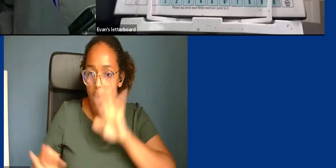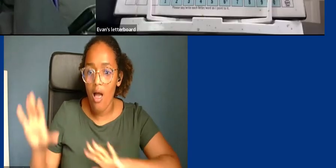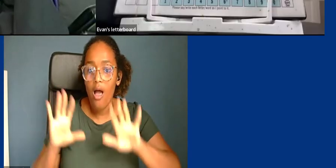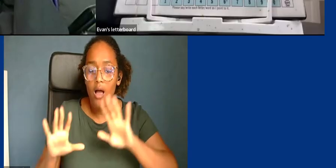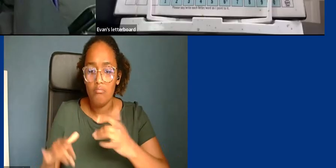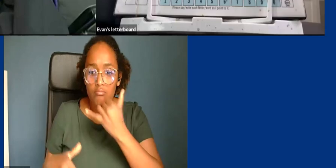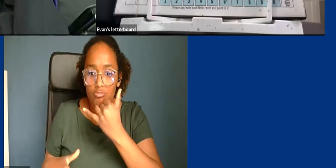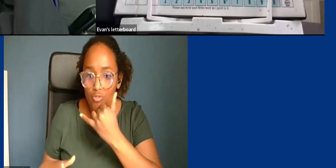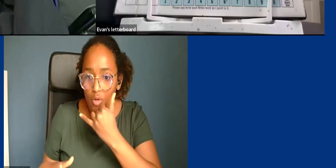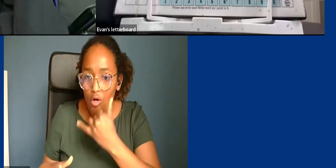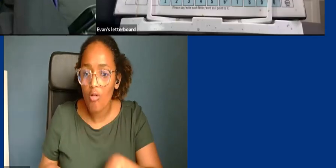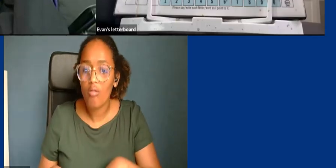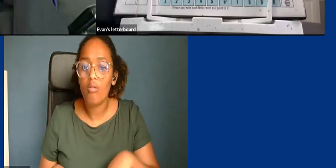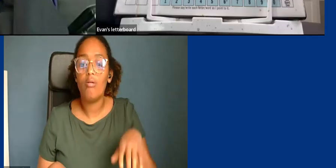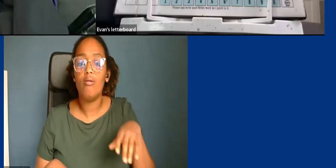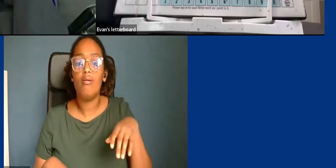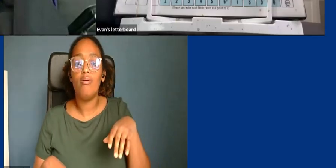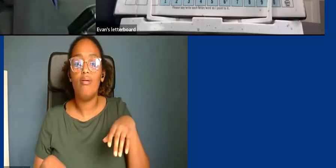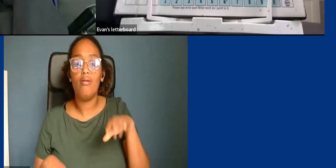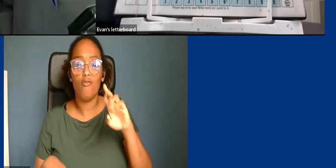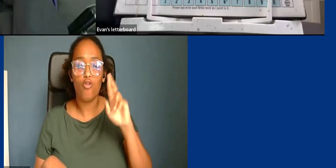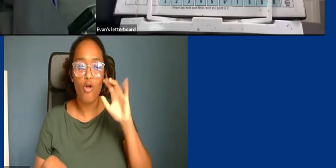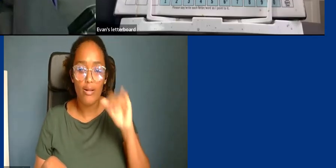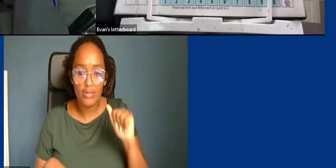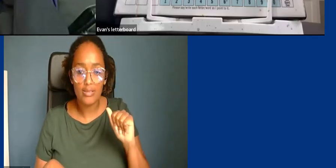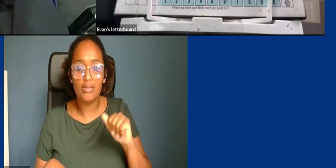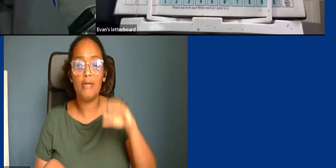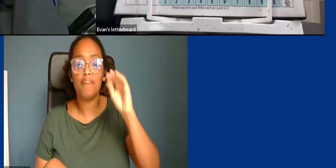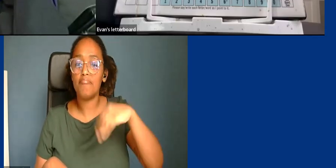crack and sees Gabby and Fernando on the floor together